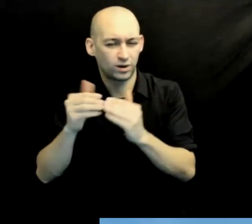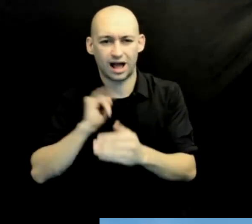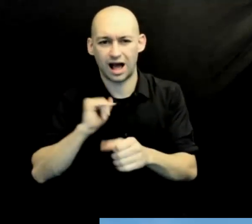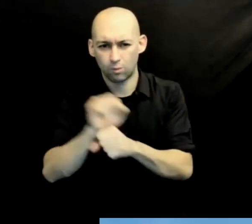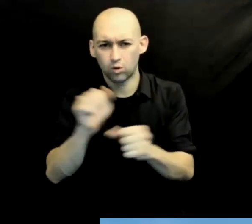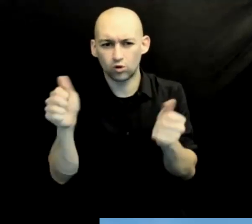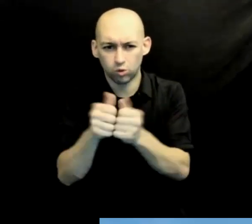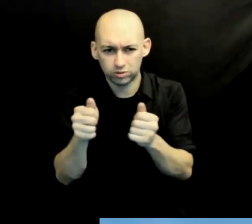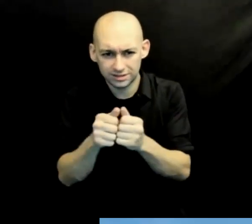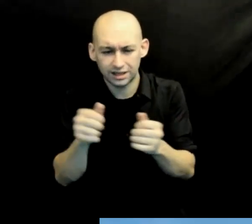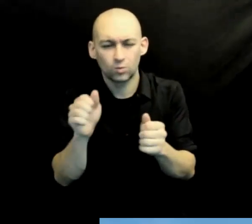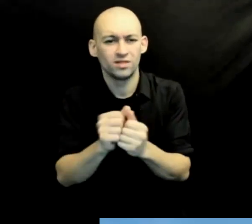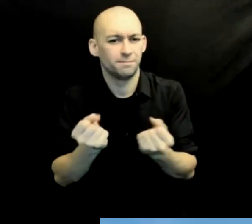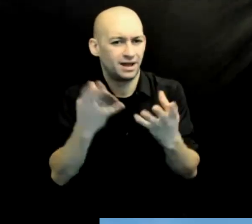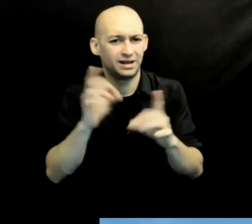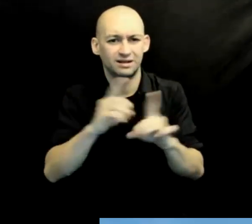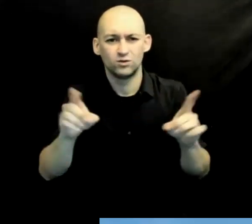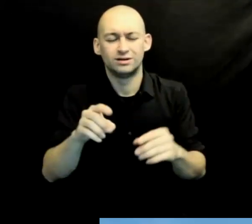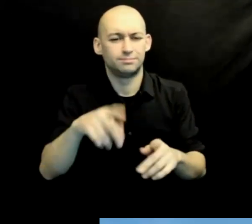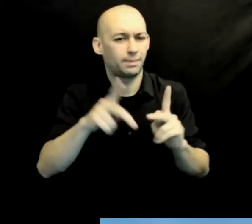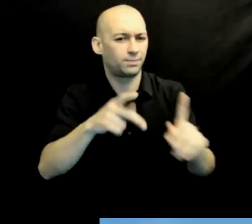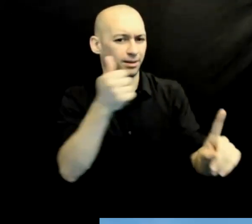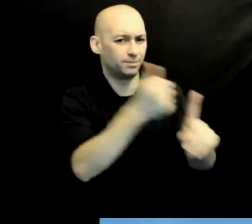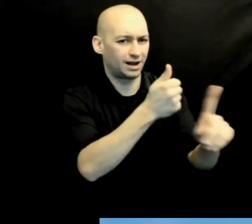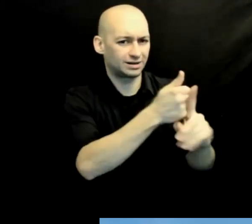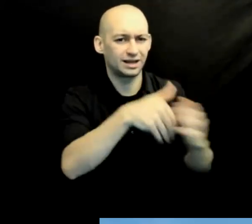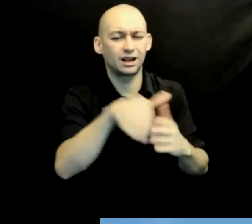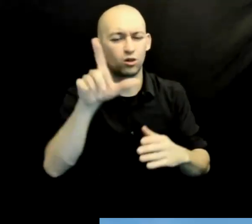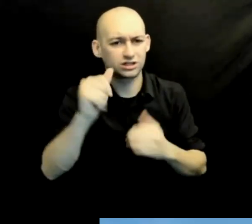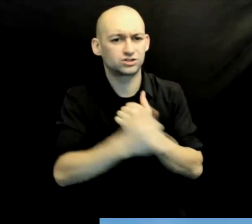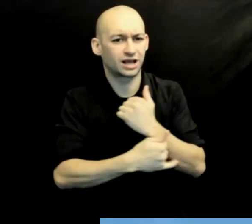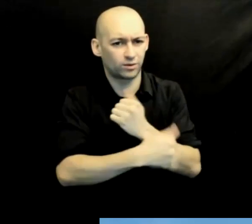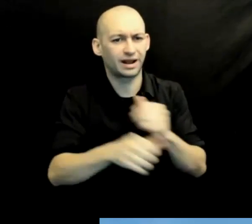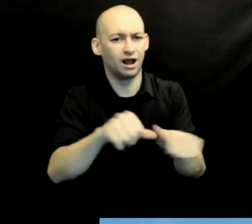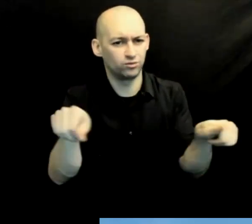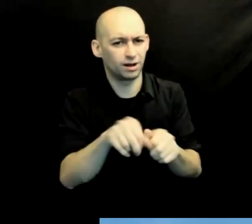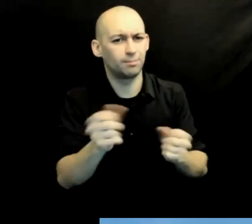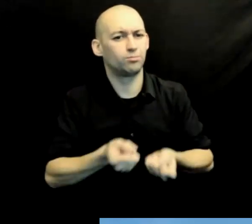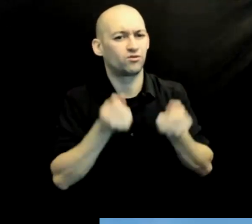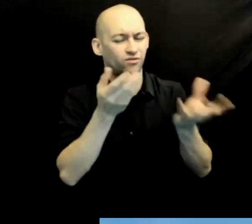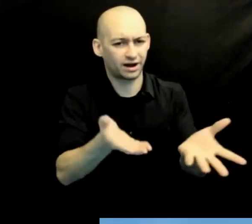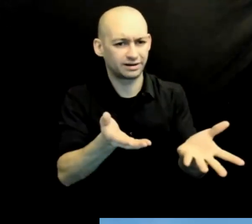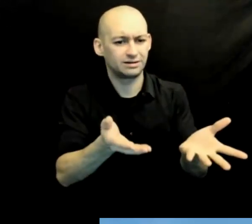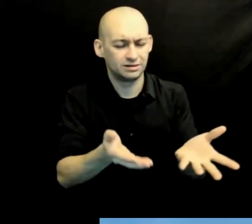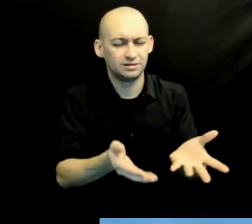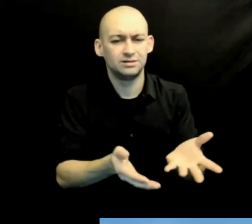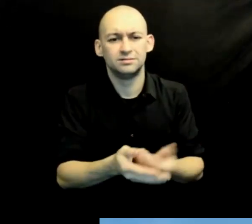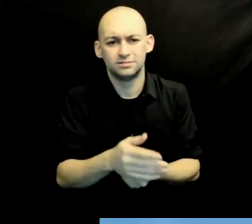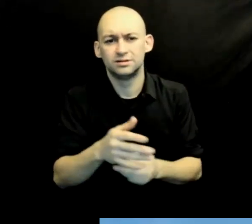stakeholders within the Los Angeles County region to provide collective public comment, especially